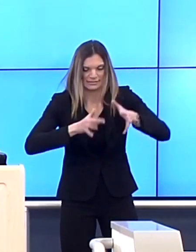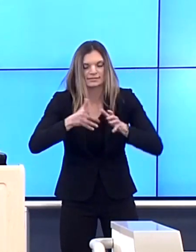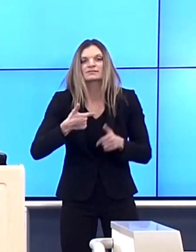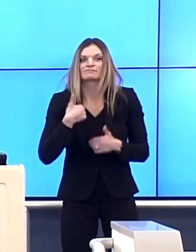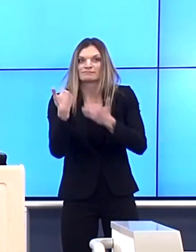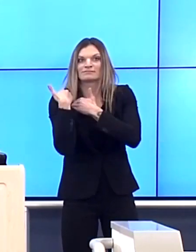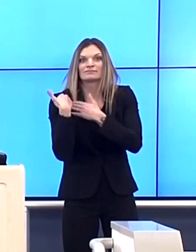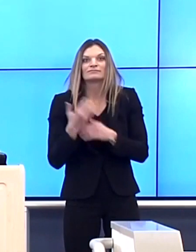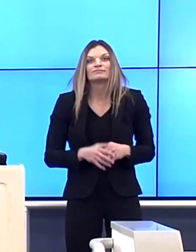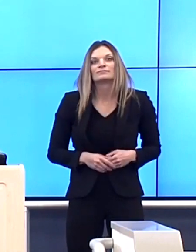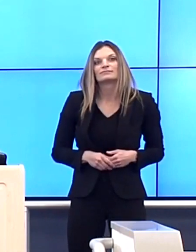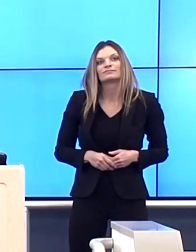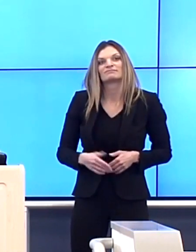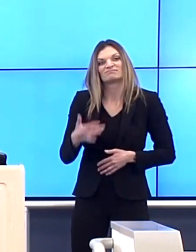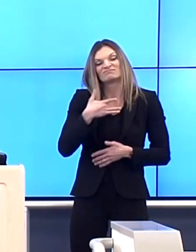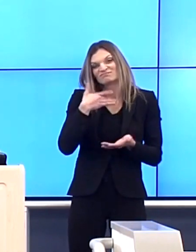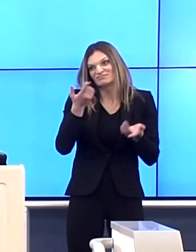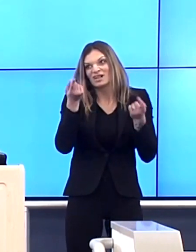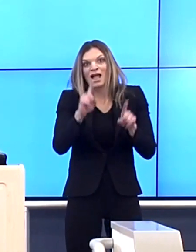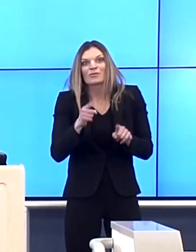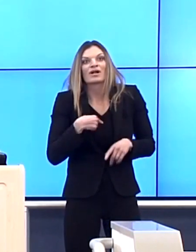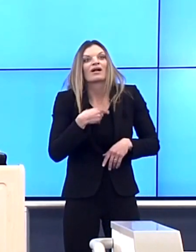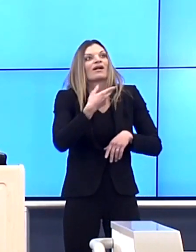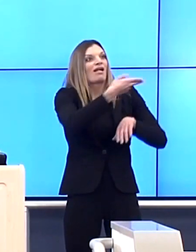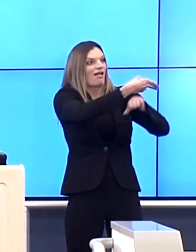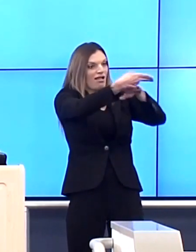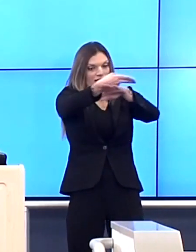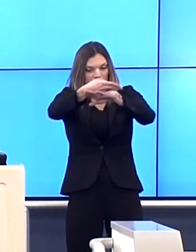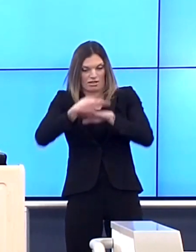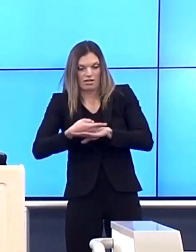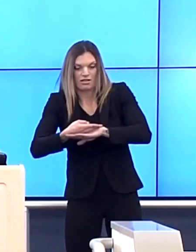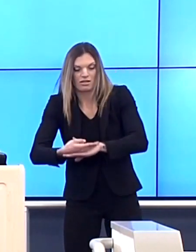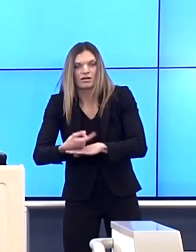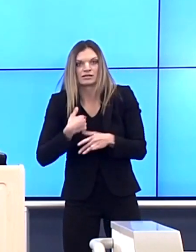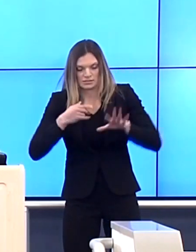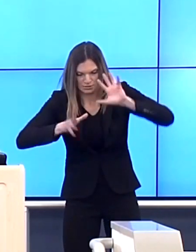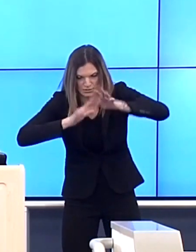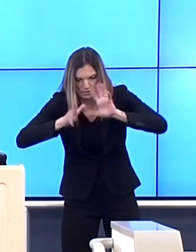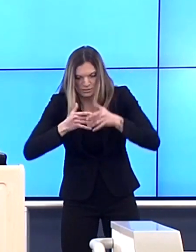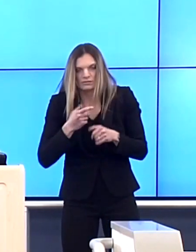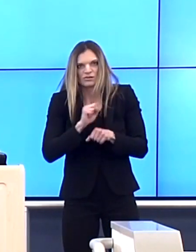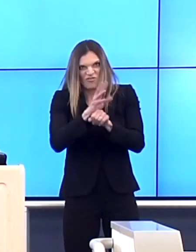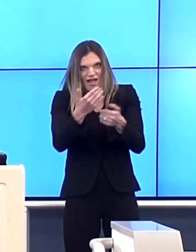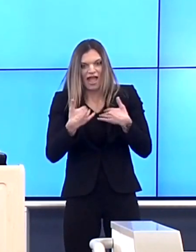WHEN THEY ARE DROPPED OFF BY AMBULANCE. AMBULANCE. OFTENTIMES, I’M THE LAST PERSON OFTENTIMES, I’M THE LAST PERSON SOMEONE SEES BEFORE THEY ARE PUT SOMEONE SEES BEFORE THEY ARE PUT ON A VENTILATOR.